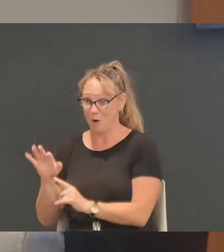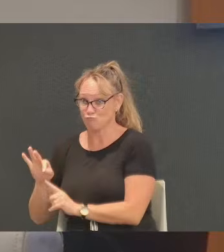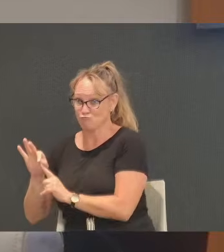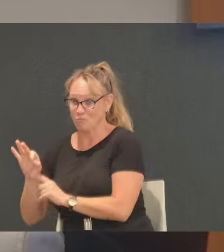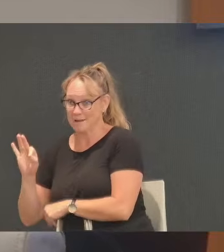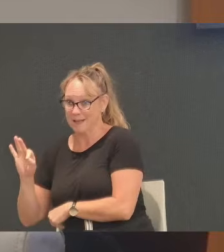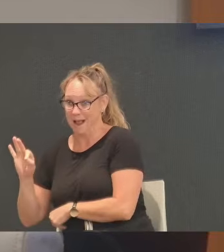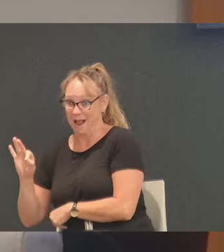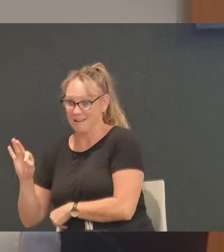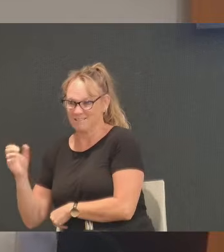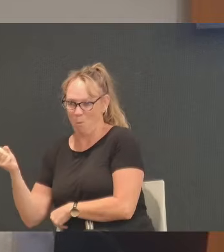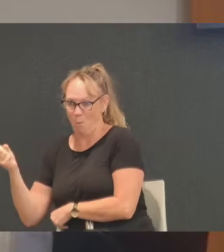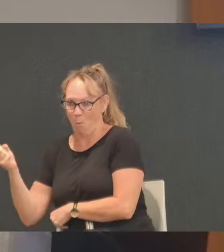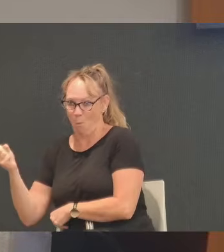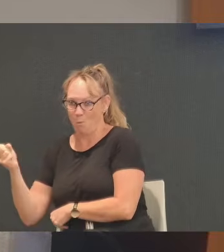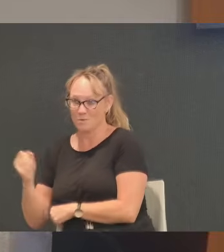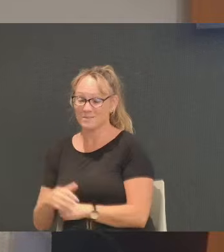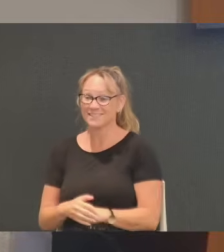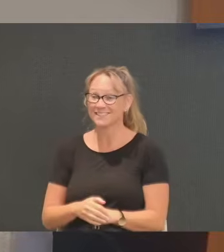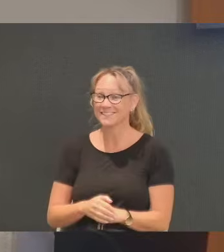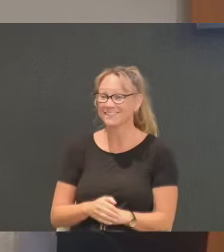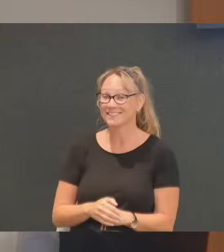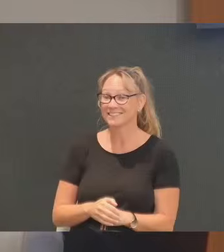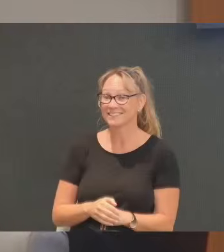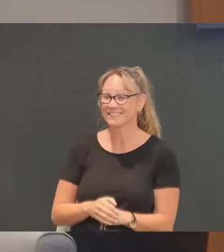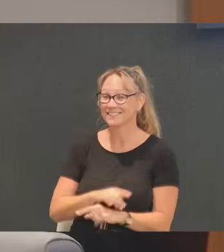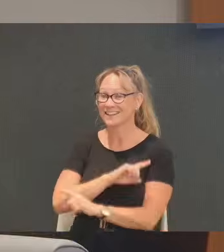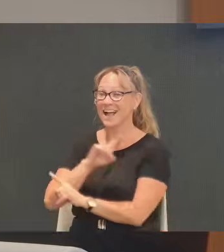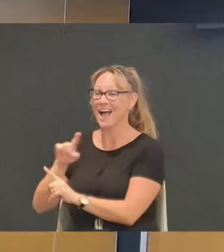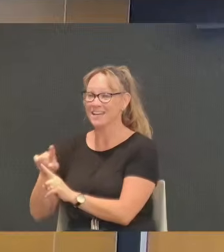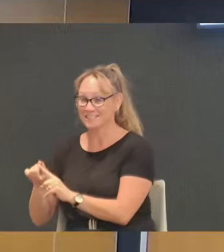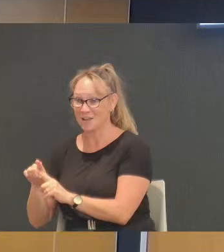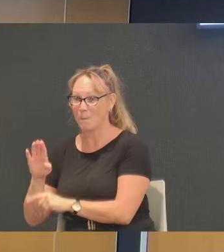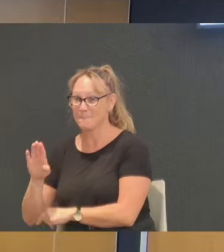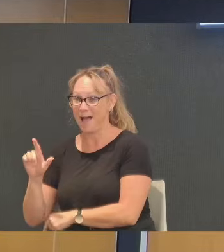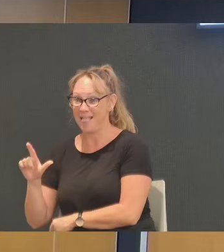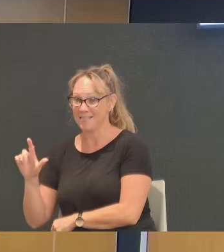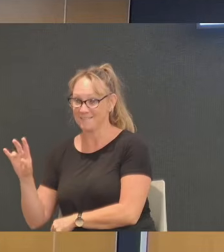be the conclusion of the bile leaves at this point until we hit by leave nine. Okay. any comments